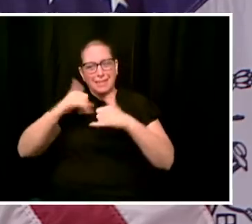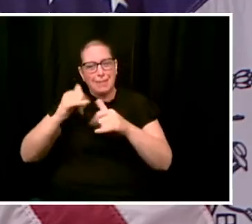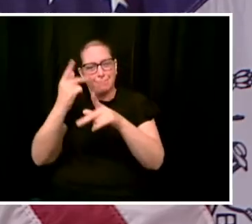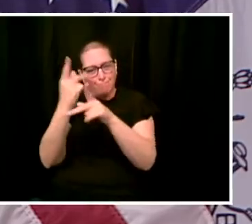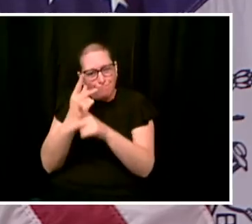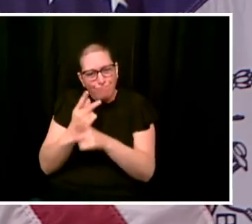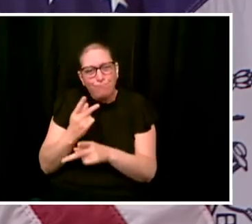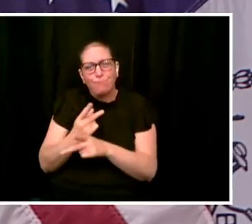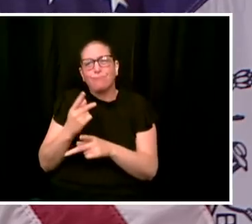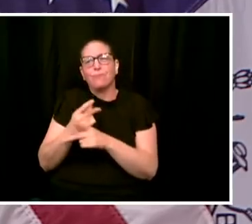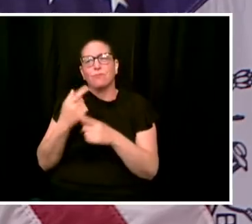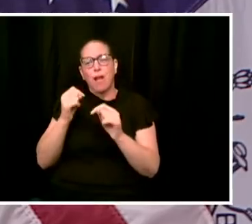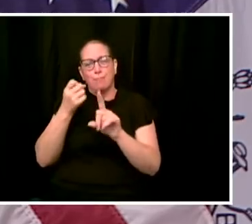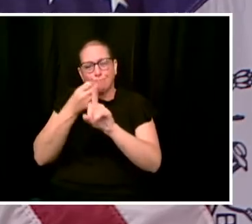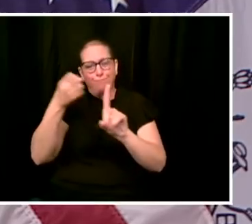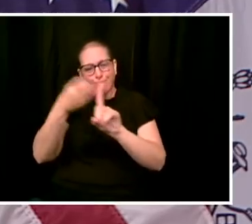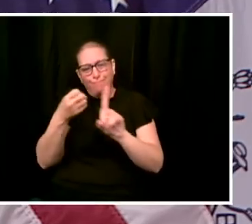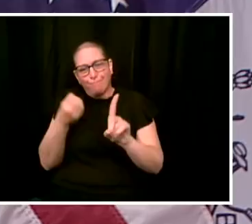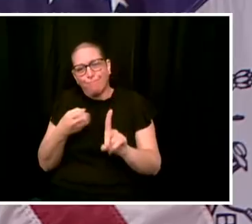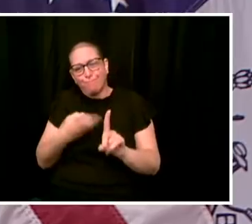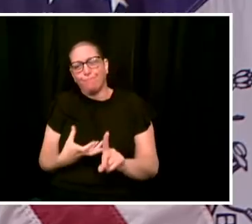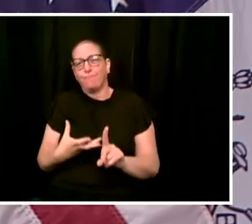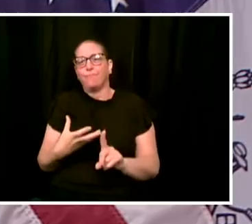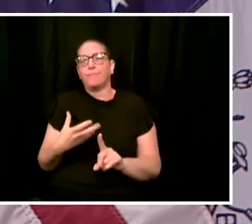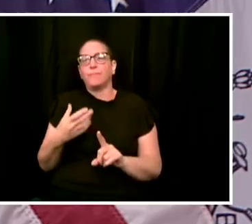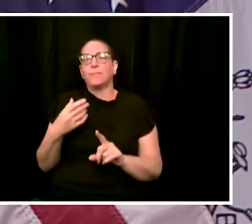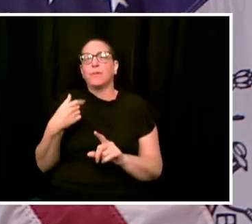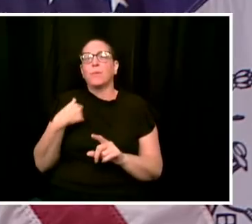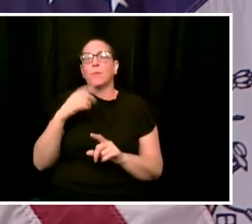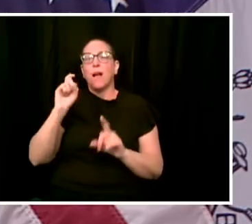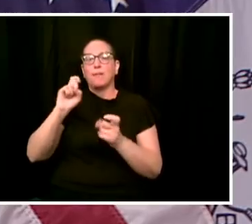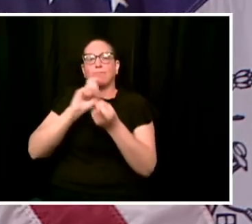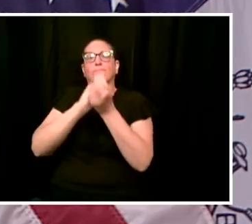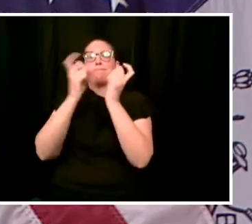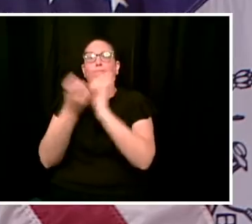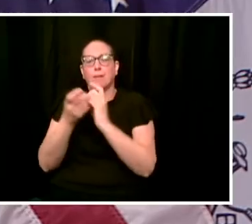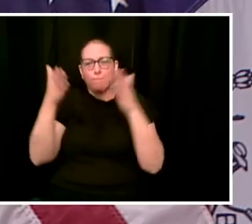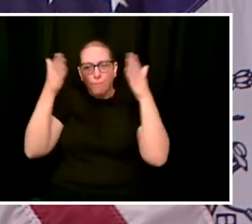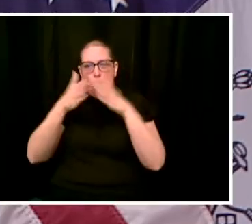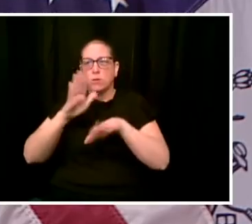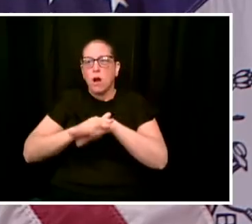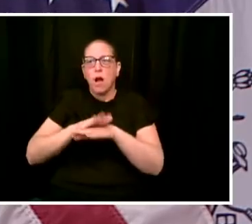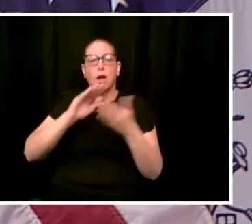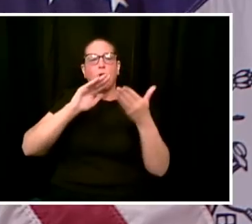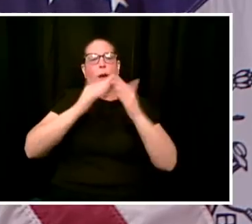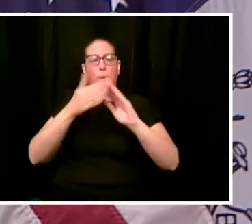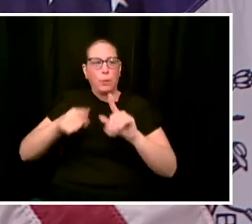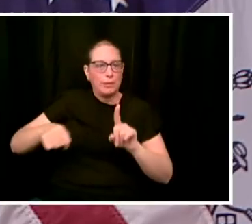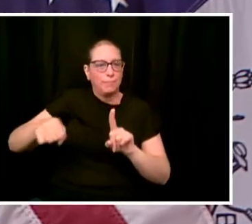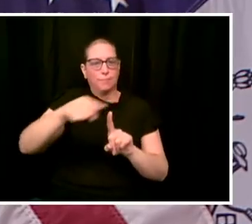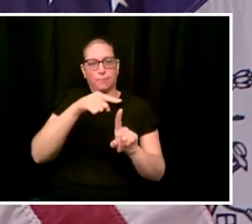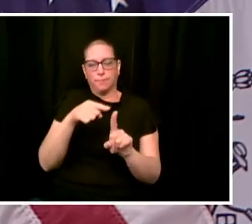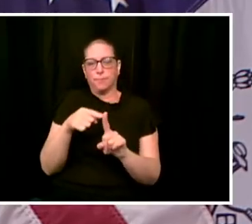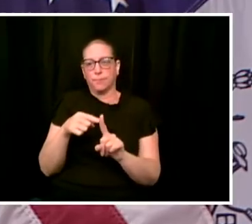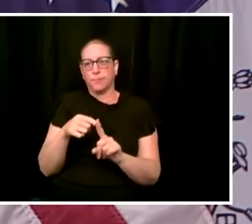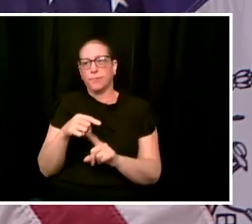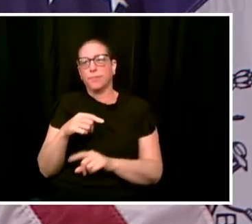FOLKS THAT D'TON HAVE INSURANCE TH CATAN GET INSURANC E. THEY CAN DEEPEN IT AND MAKE IT ME ORCOMMUNIT Y